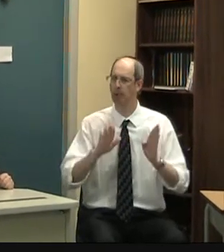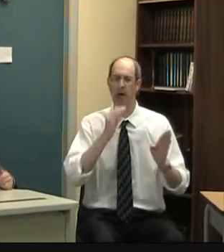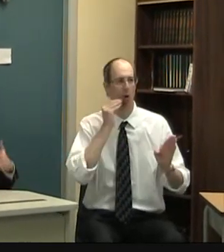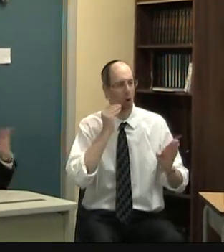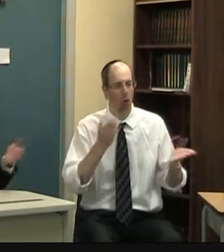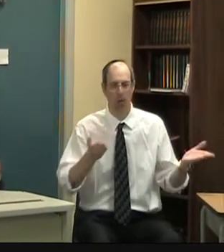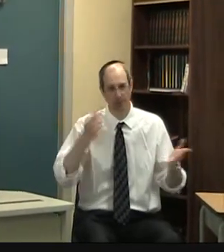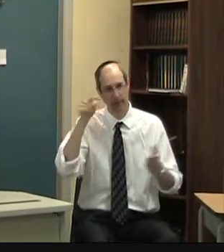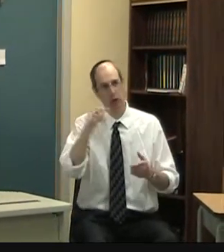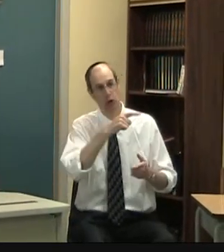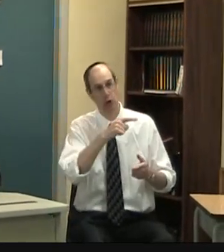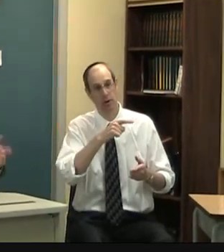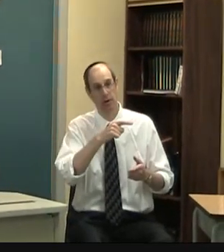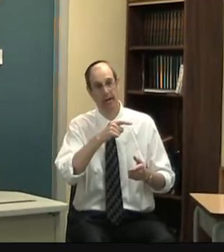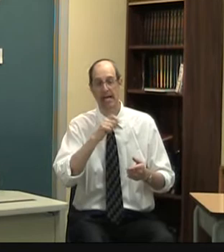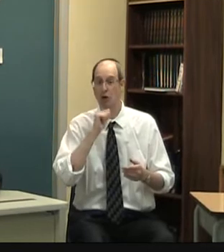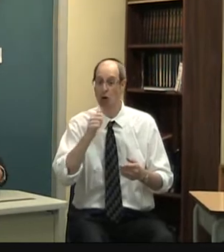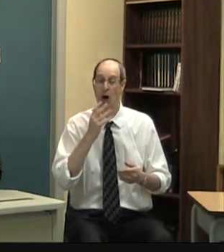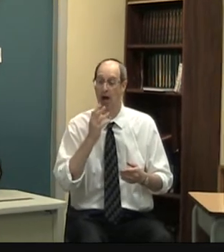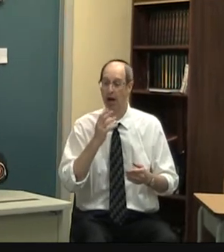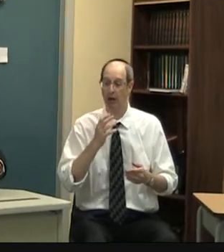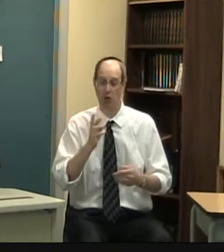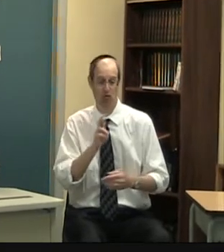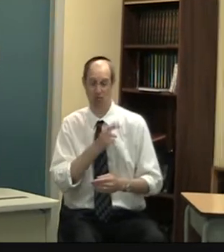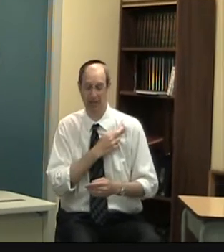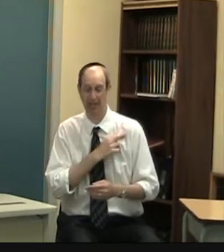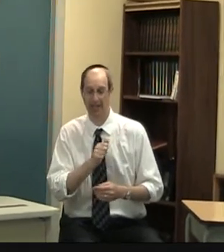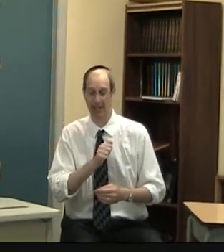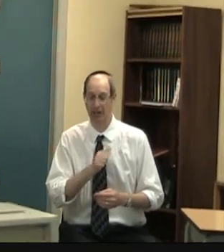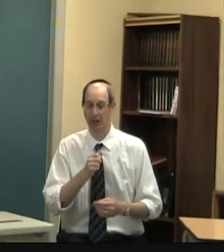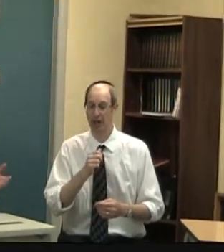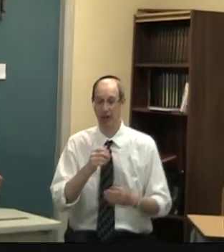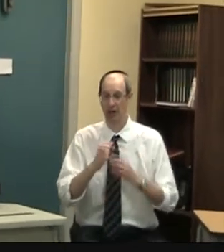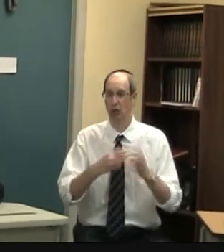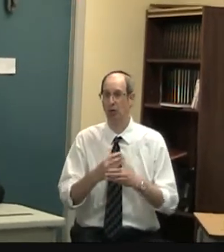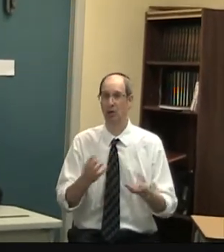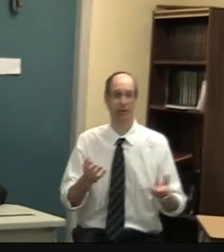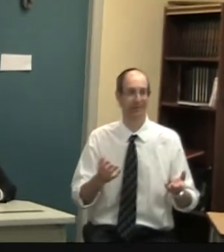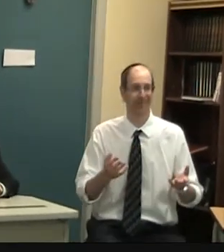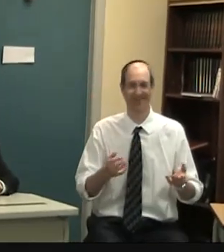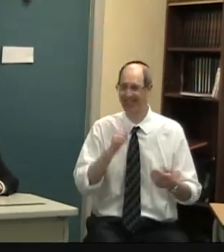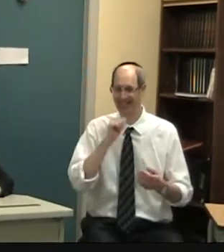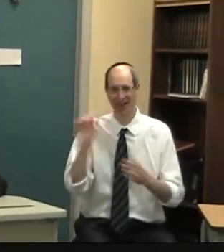it's not that way in the secular world i'll tell you how long the way how windom So 3:00 in the afternoon